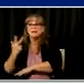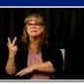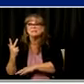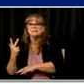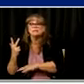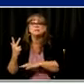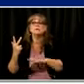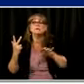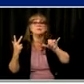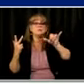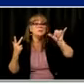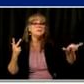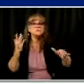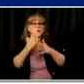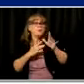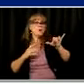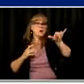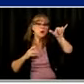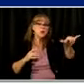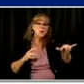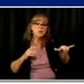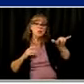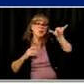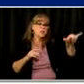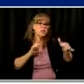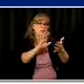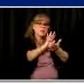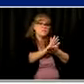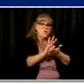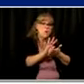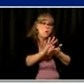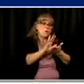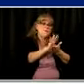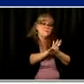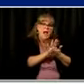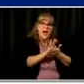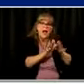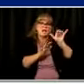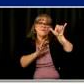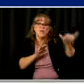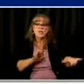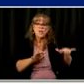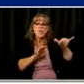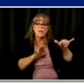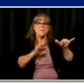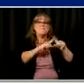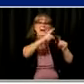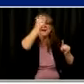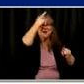uh some of them eventually recover and and others tragically don't uh we we do have some fatality